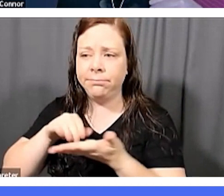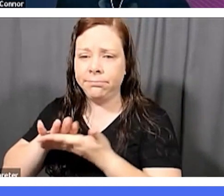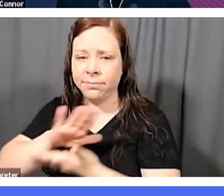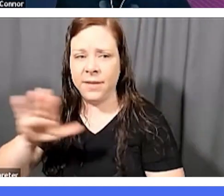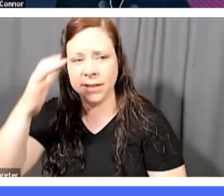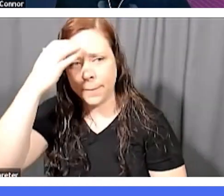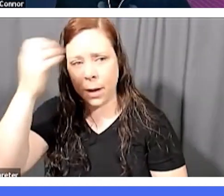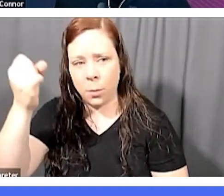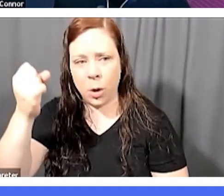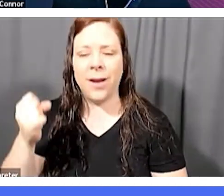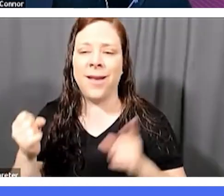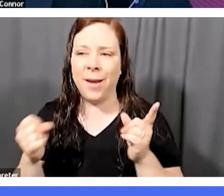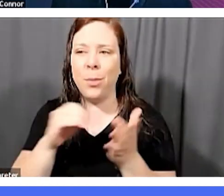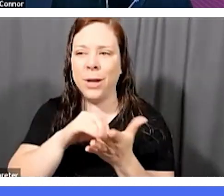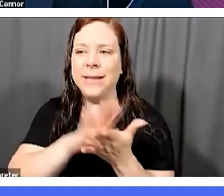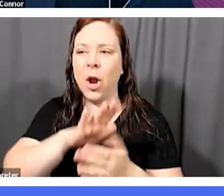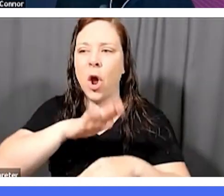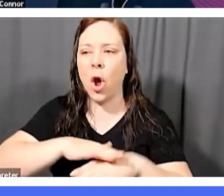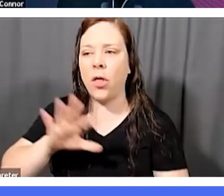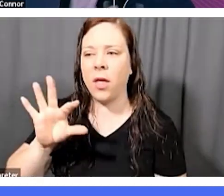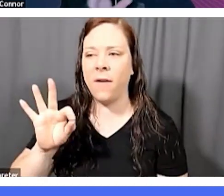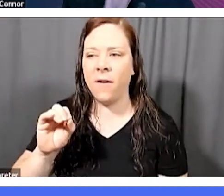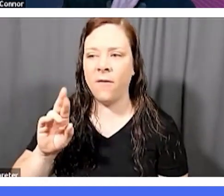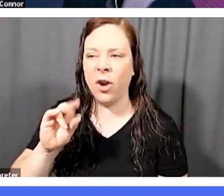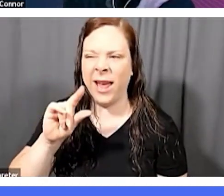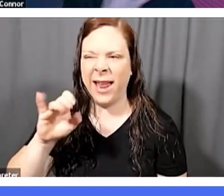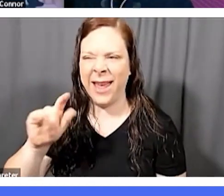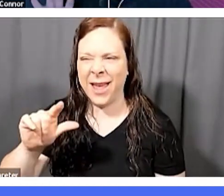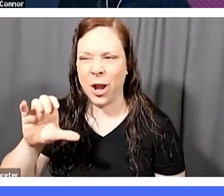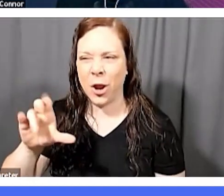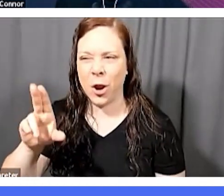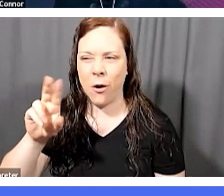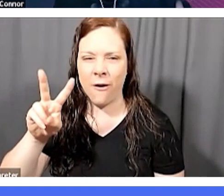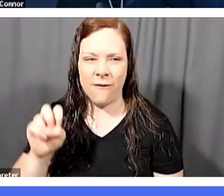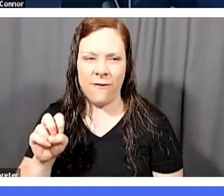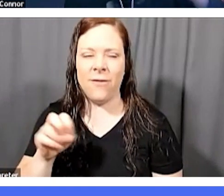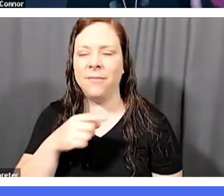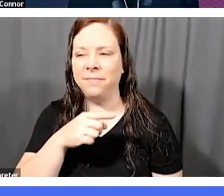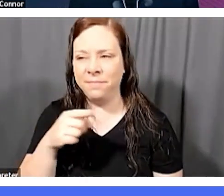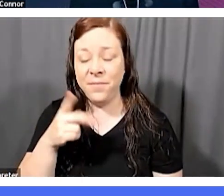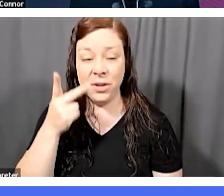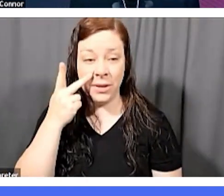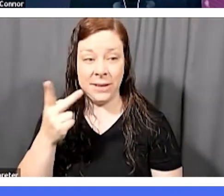that we call the forgetting curve. And so we look at the bottom of time, we look on the y-axis